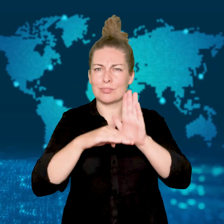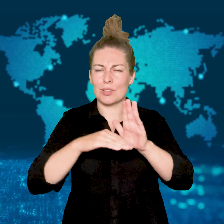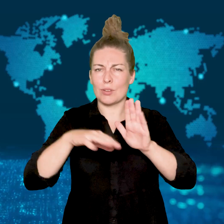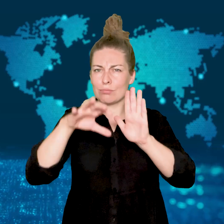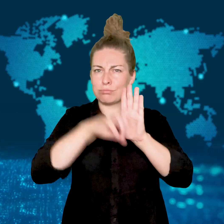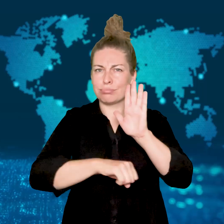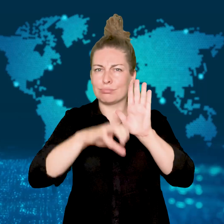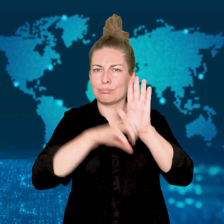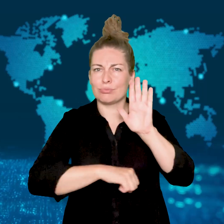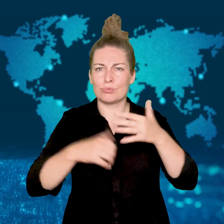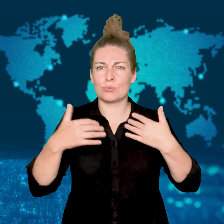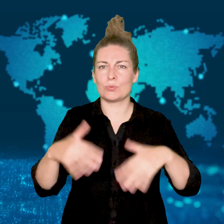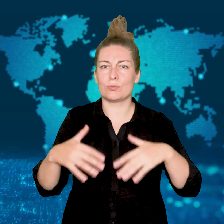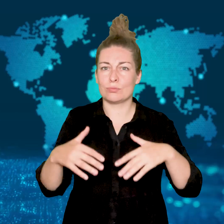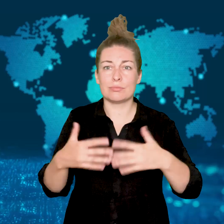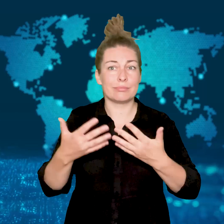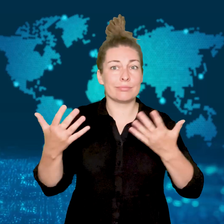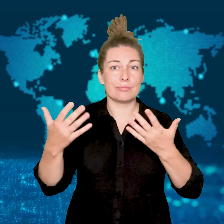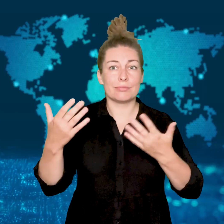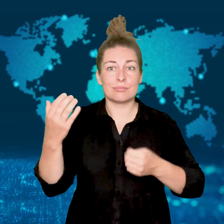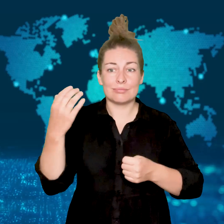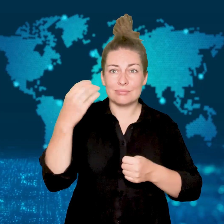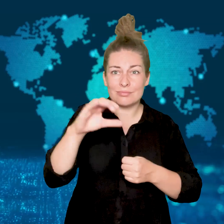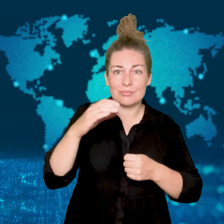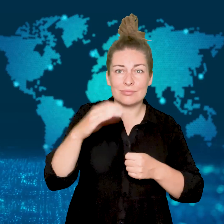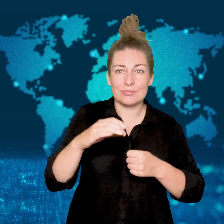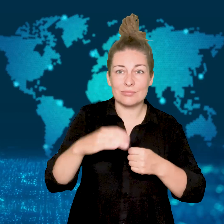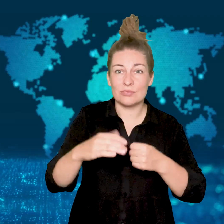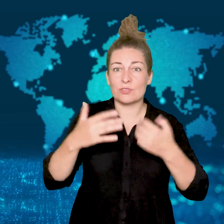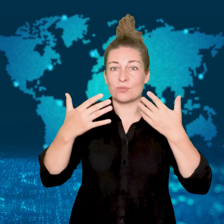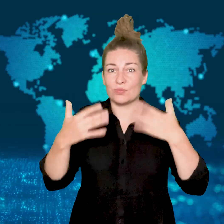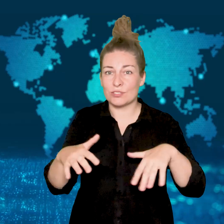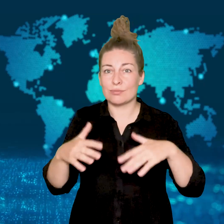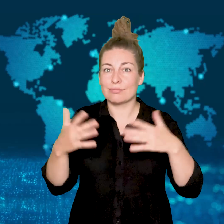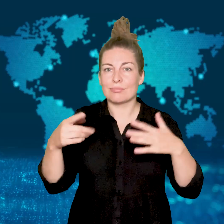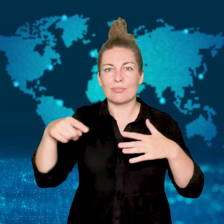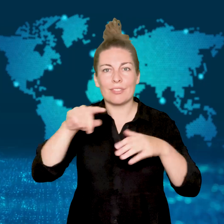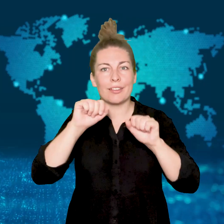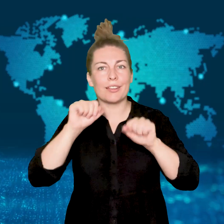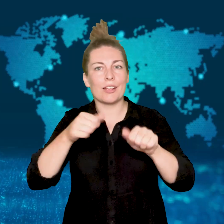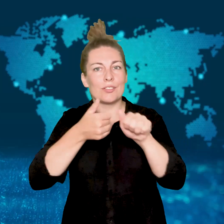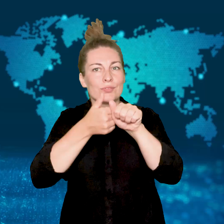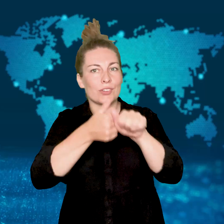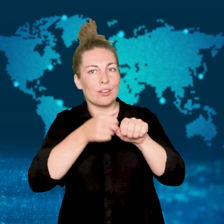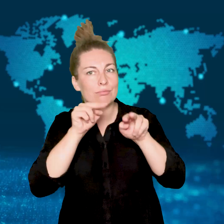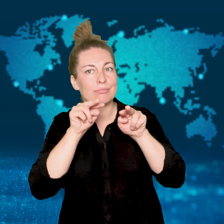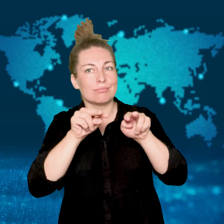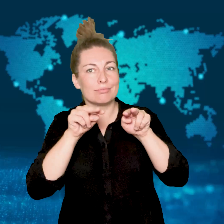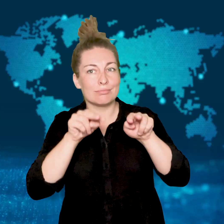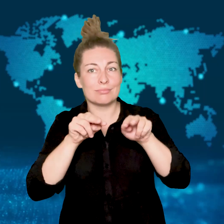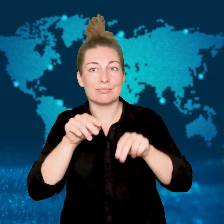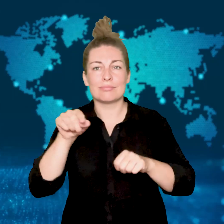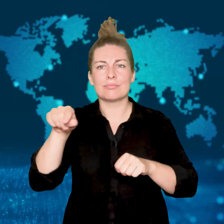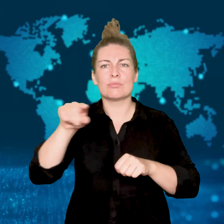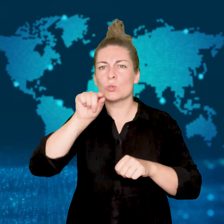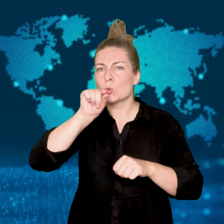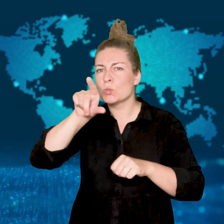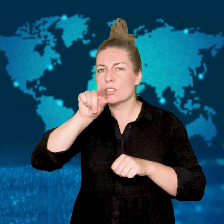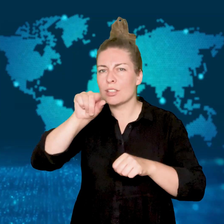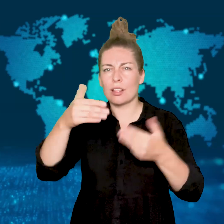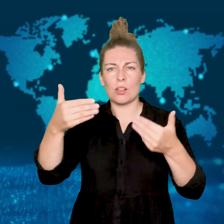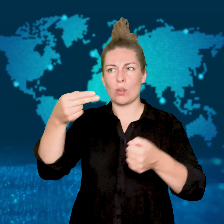The statements were made to his followers on "X,"